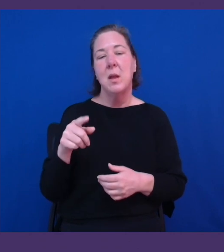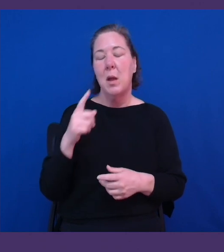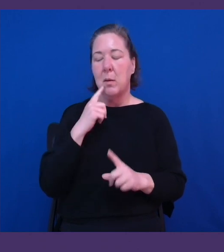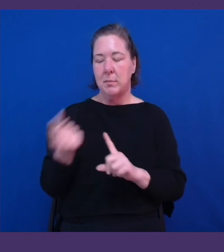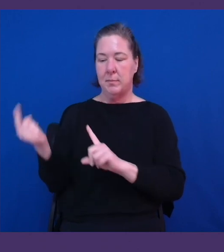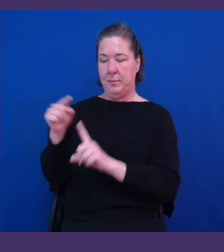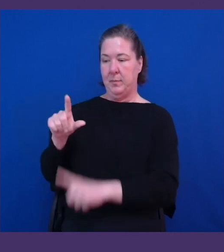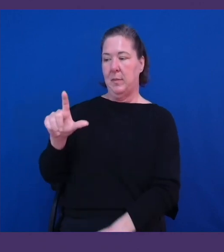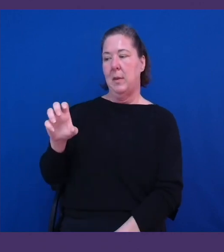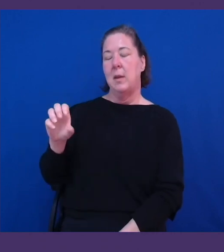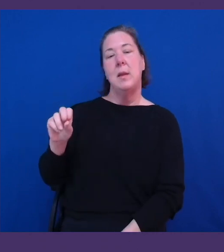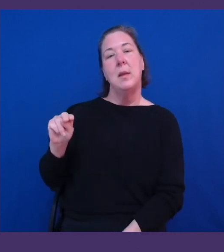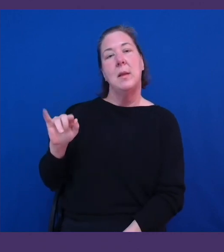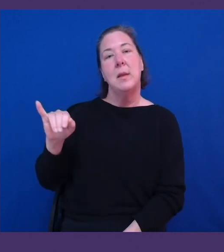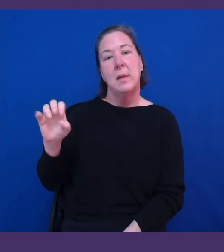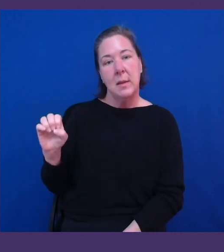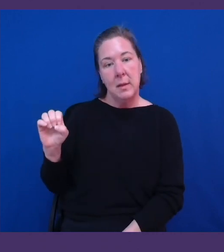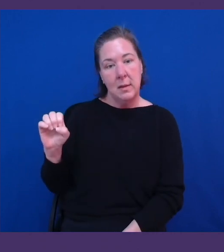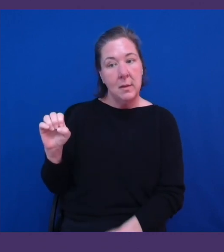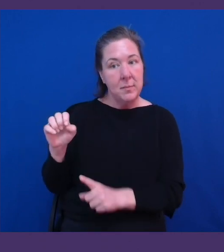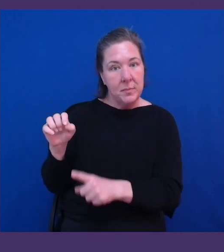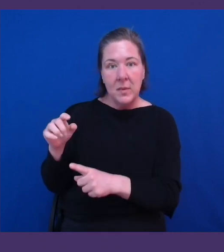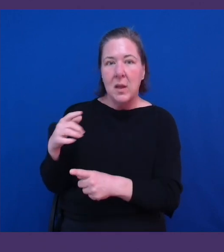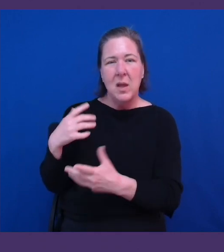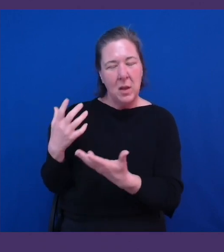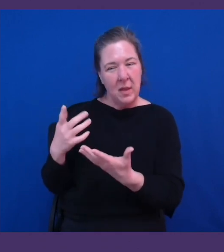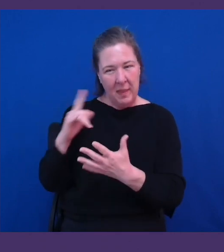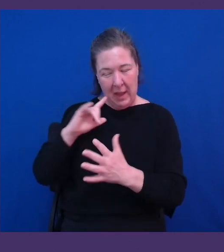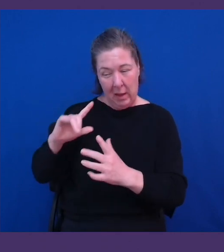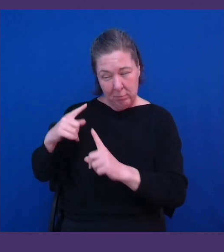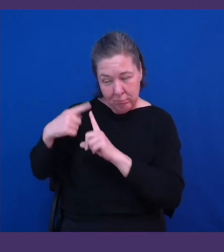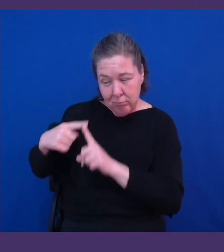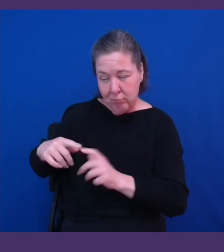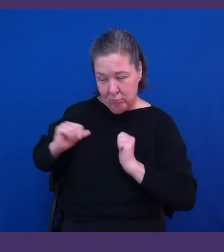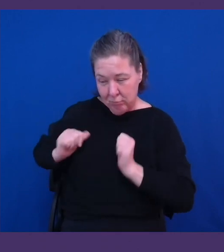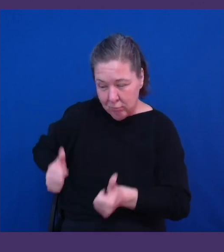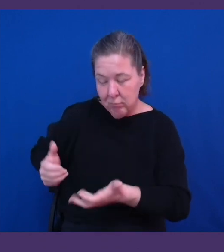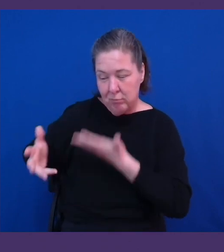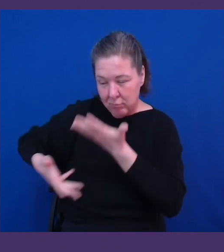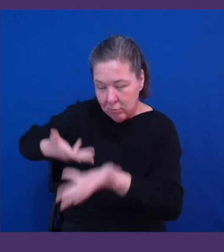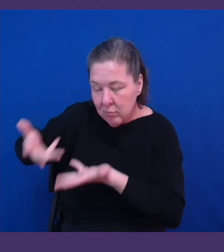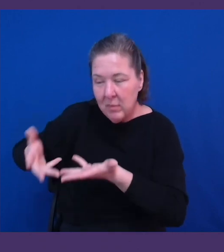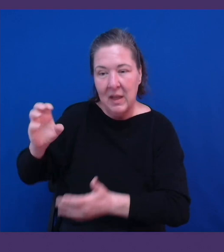Is this kind of proactive nature of the EAA, is it something